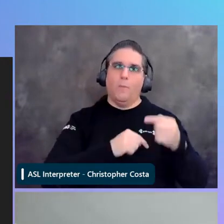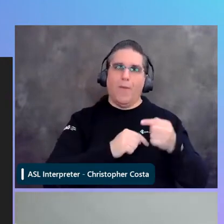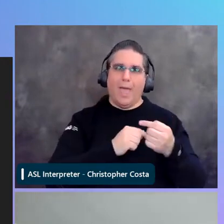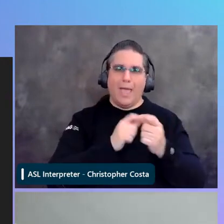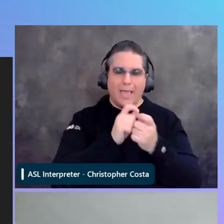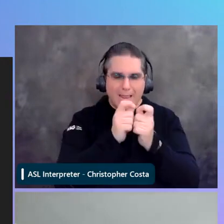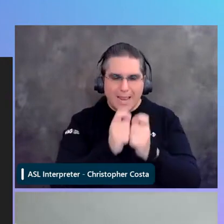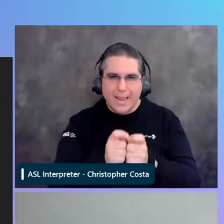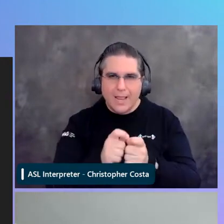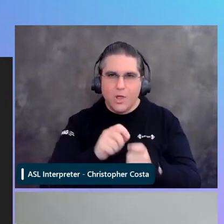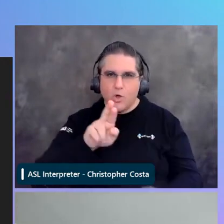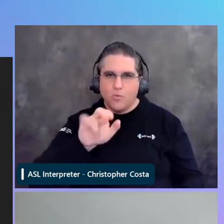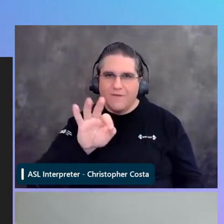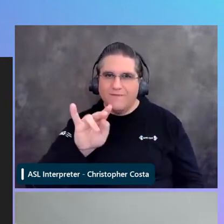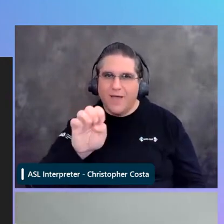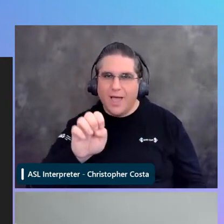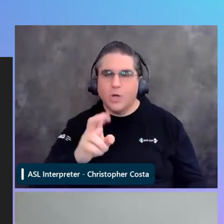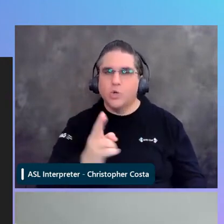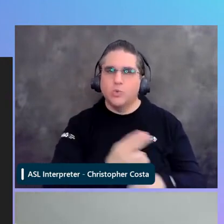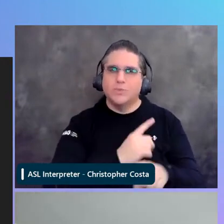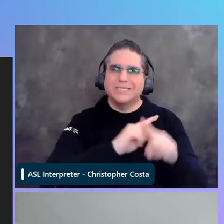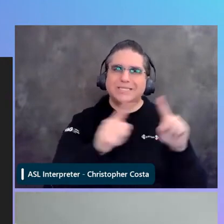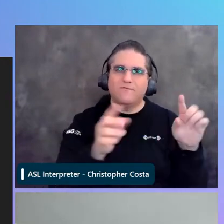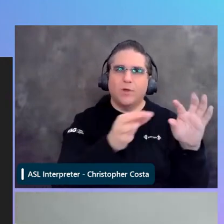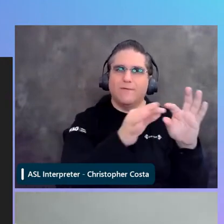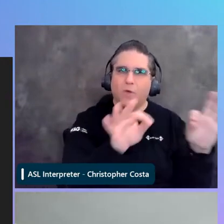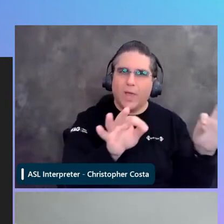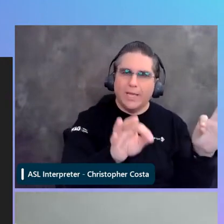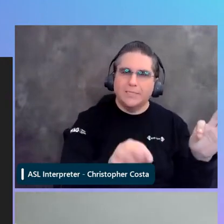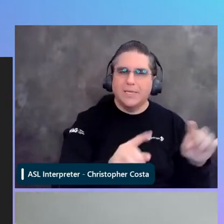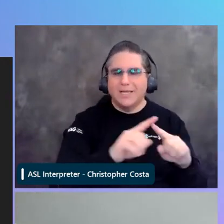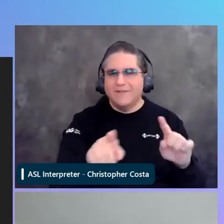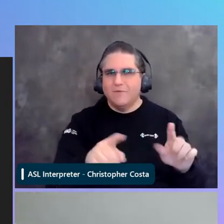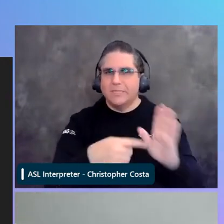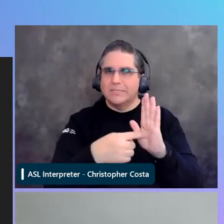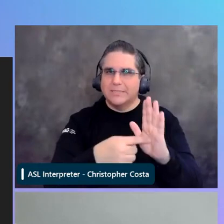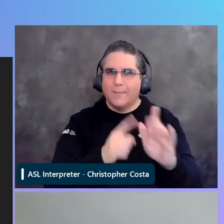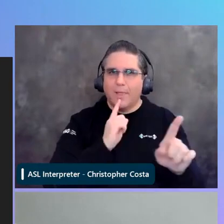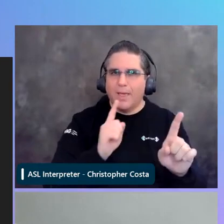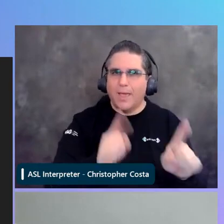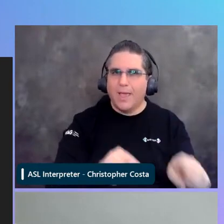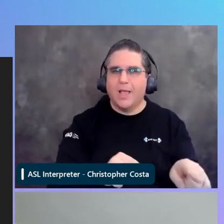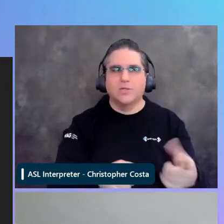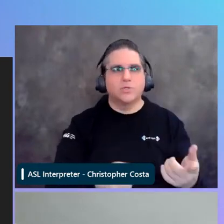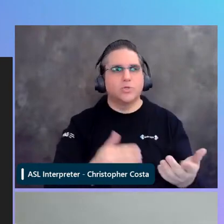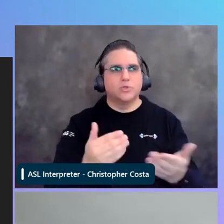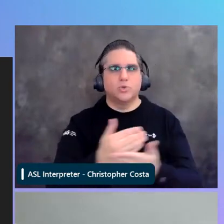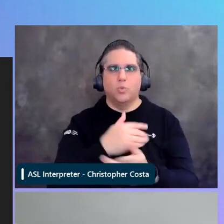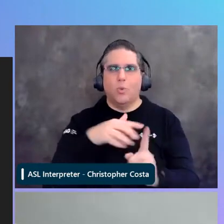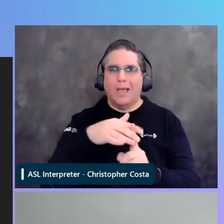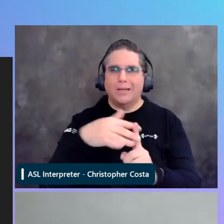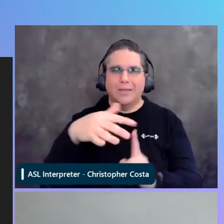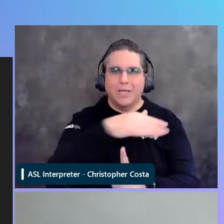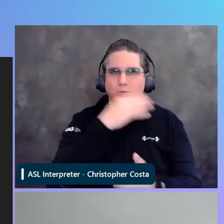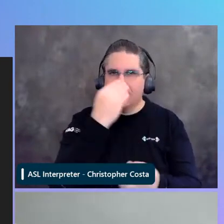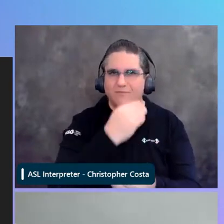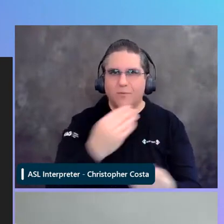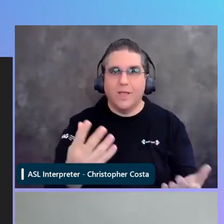different phrasing, offer sample answers, or introduce with new contextual information. Again,